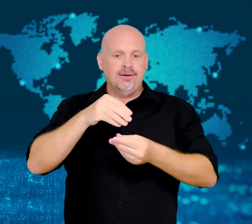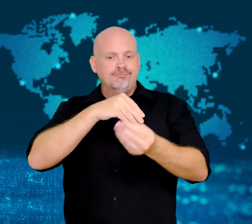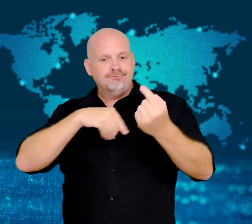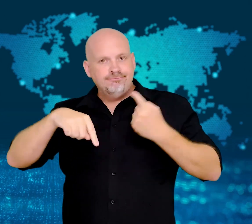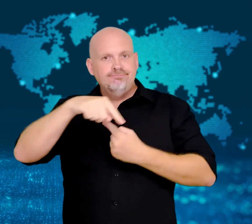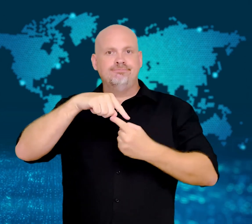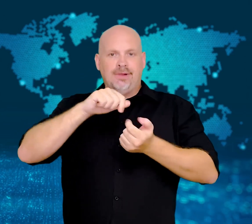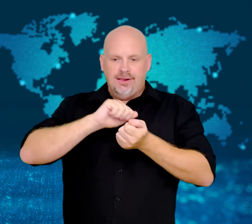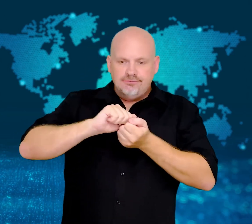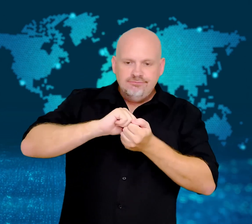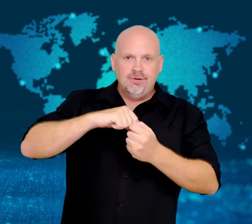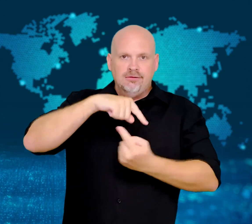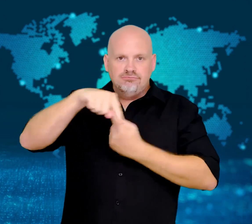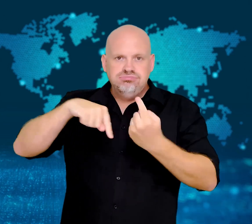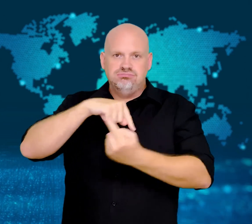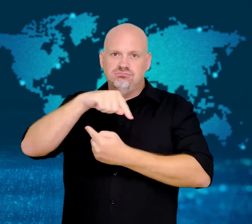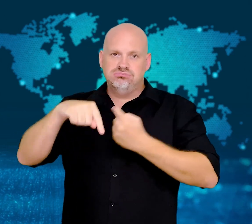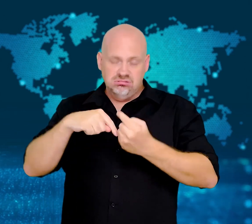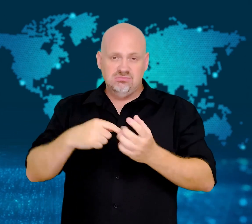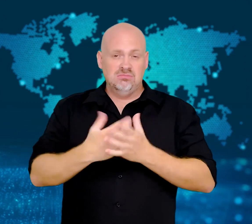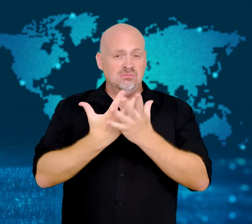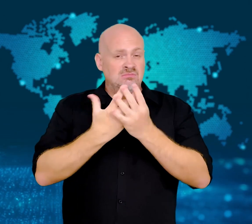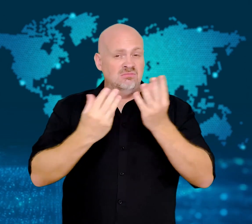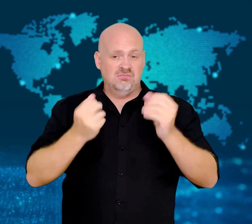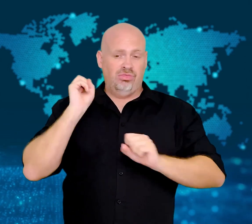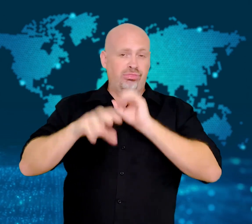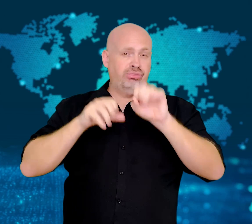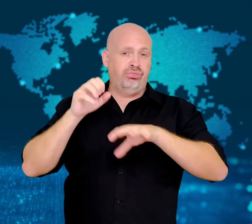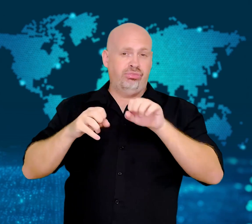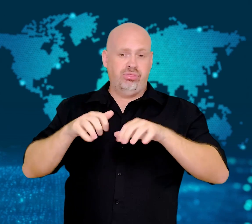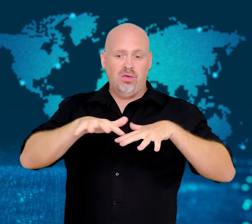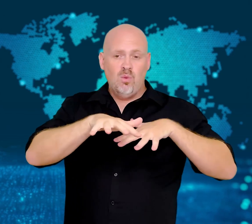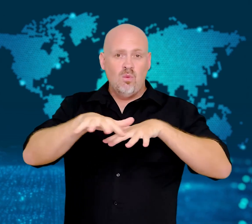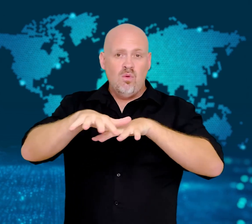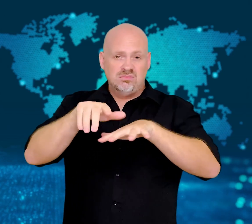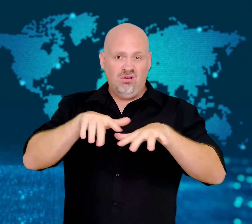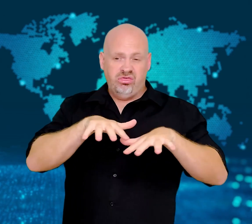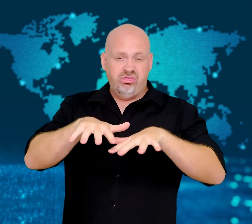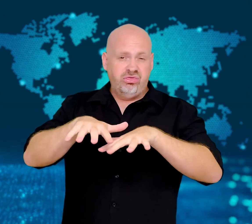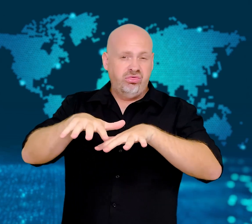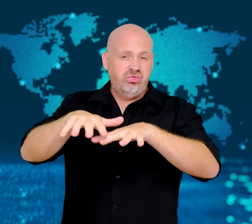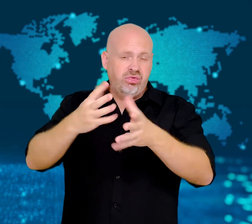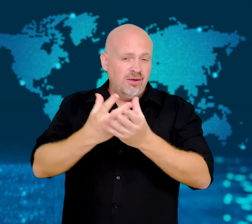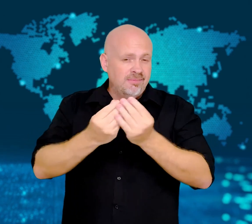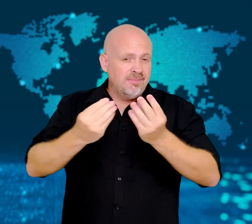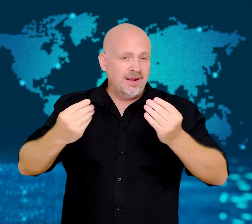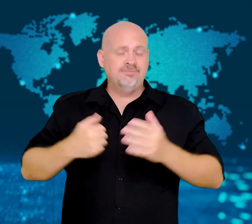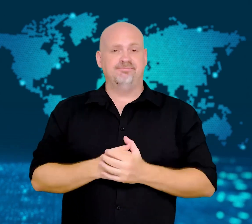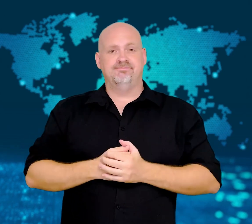Some plastic industry associations have expressed